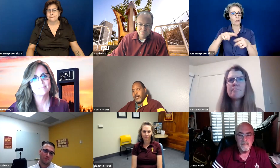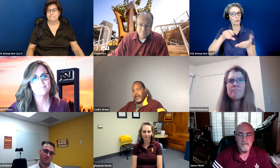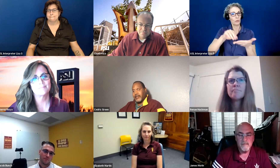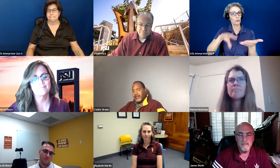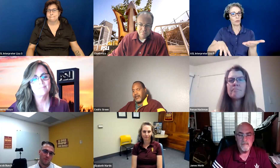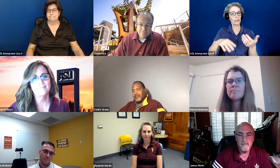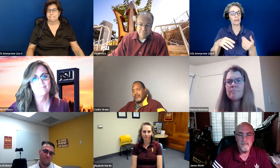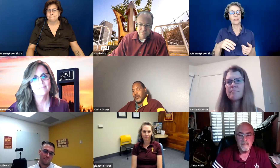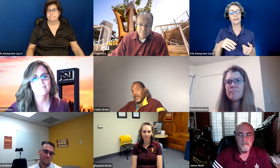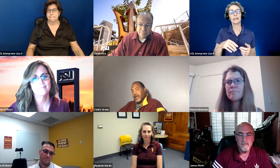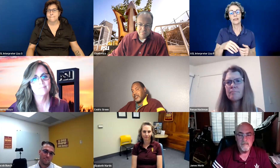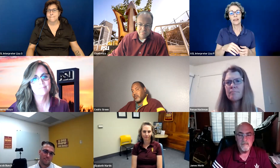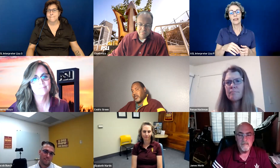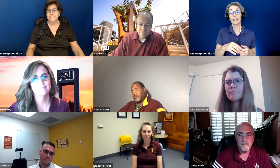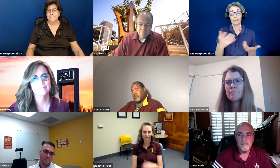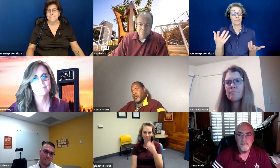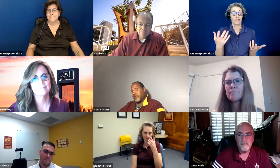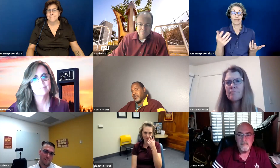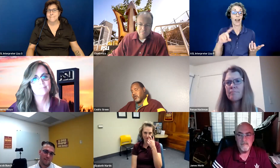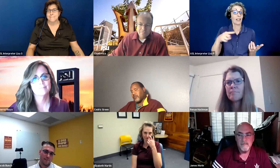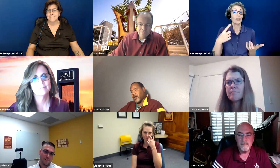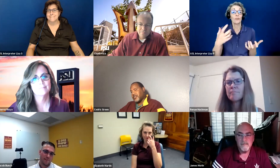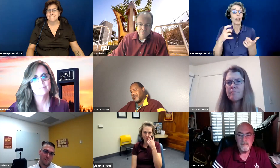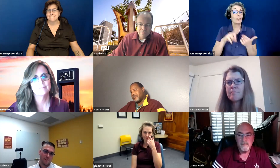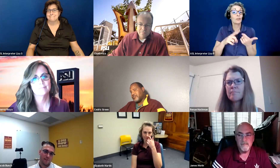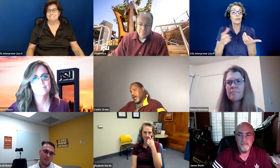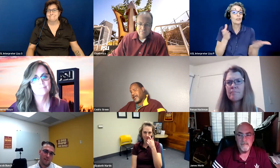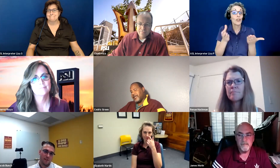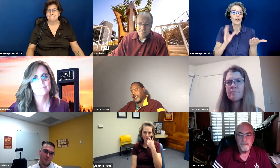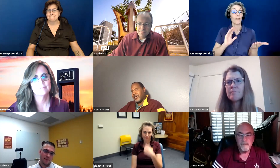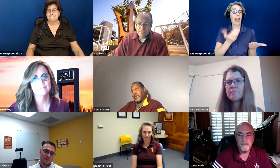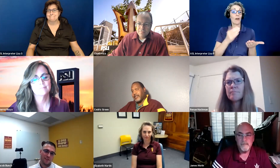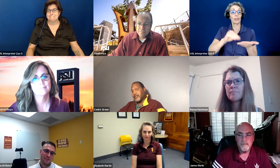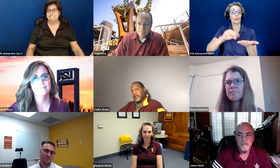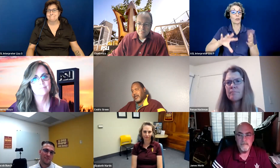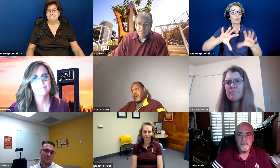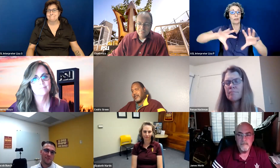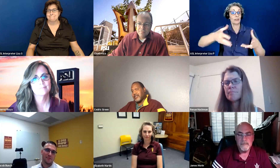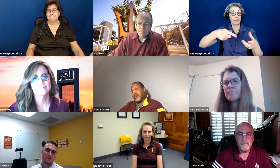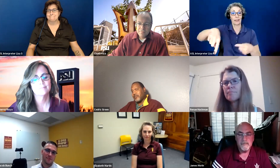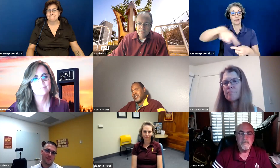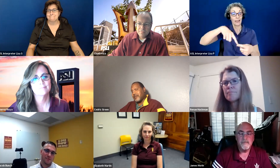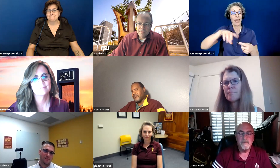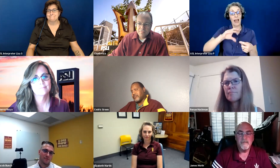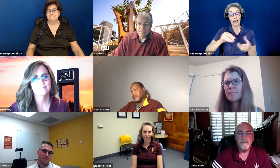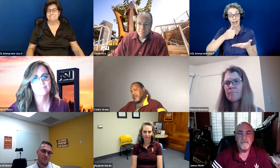And... But yeah, I just wanted to be able to serve our student body and to help them,